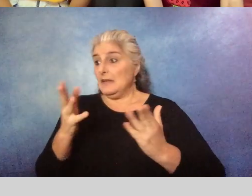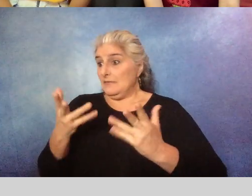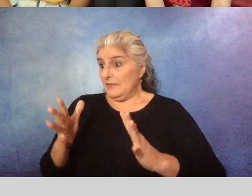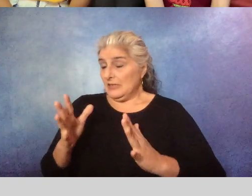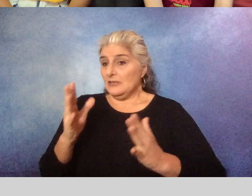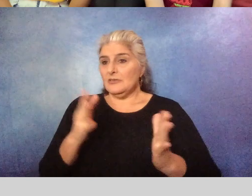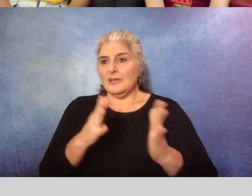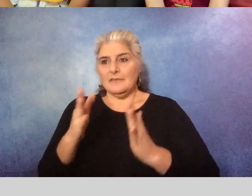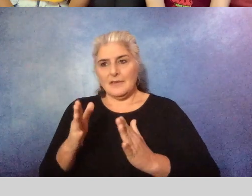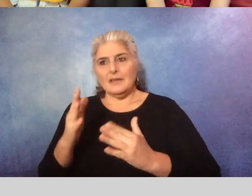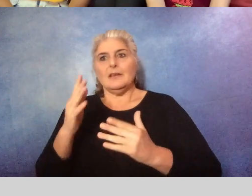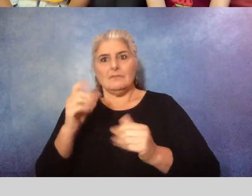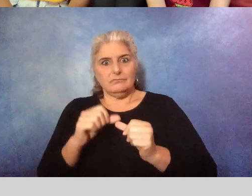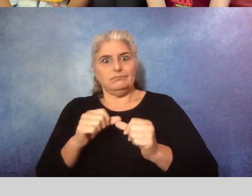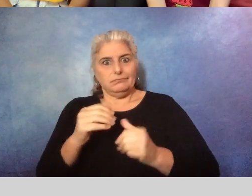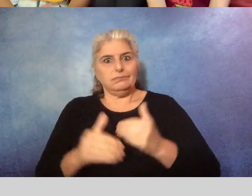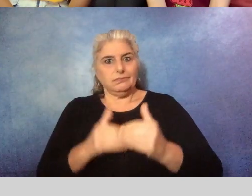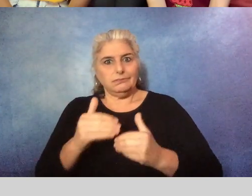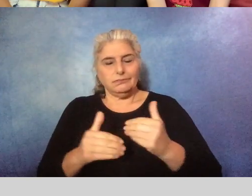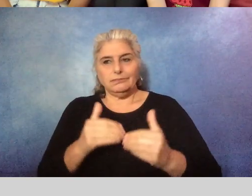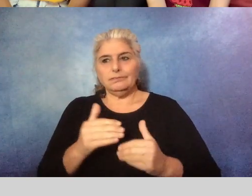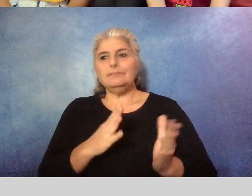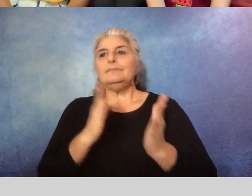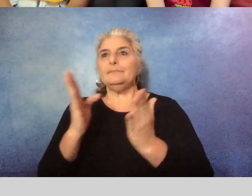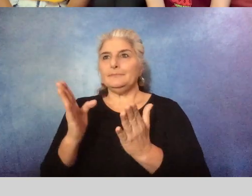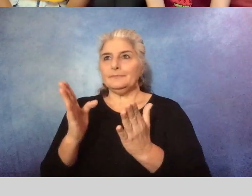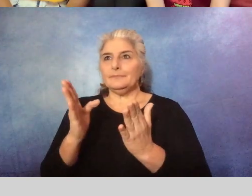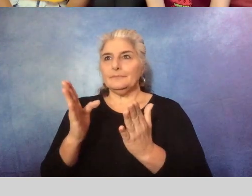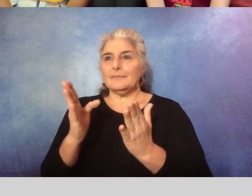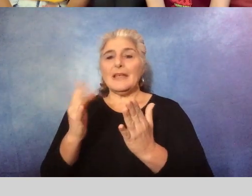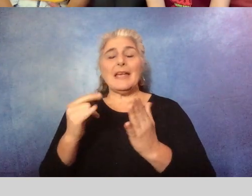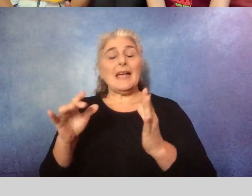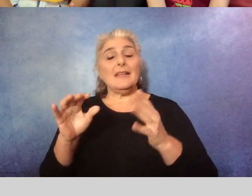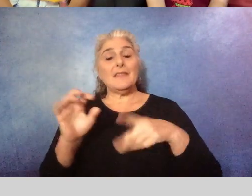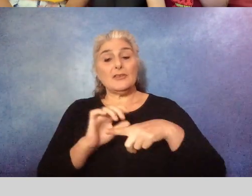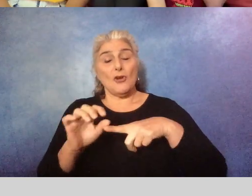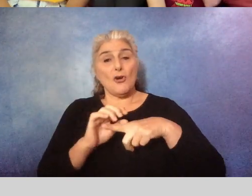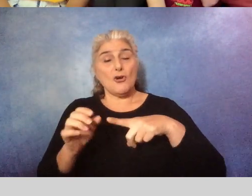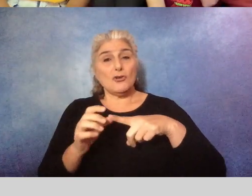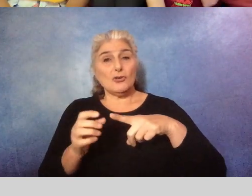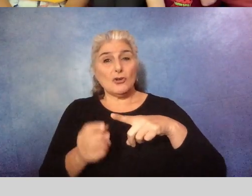They go in progress, they go to code review, and they get QA.